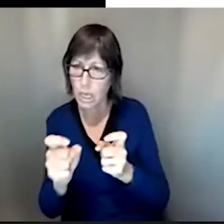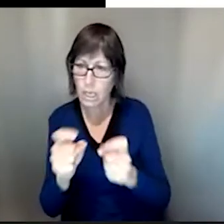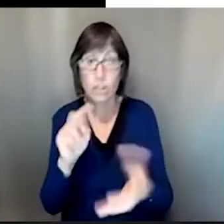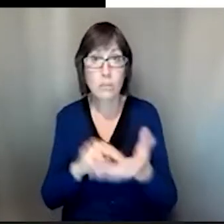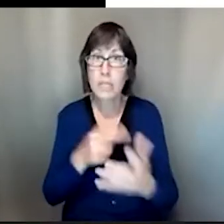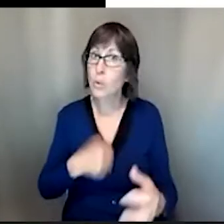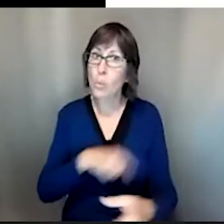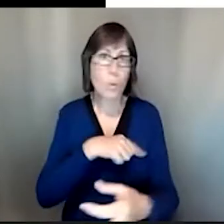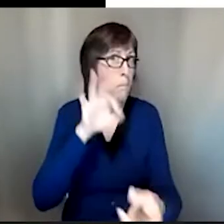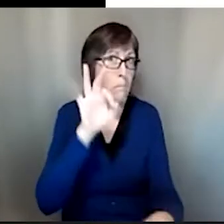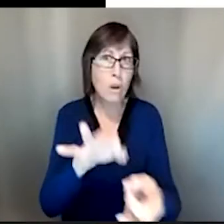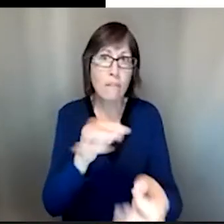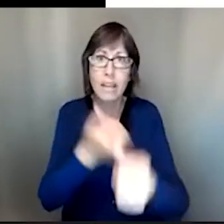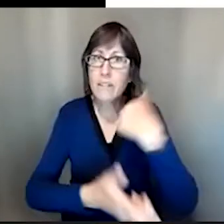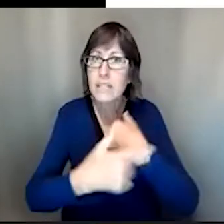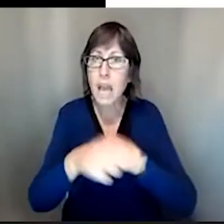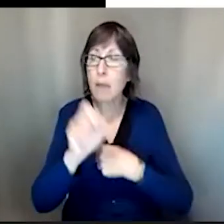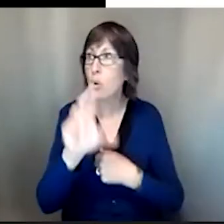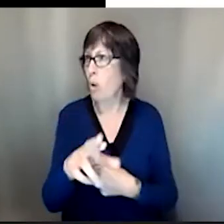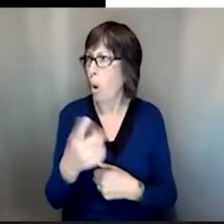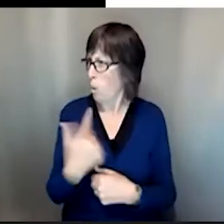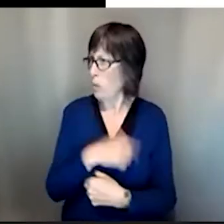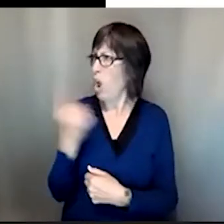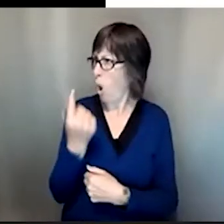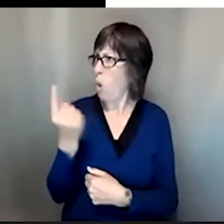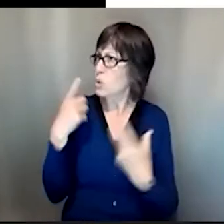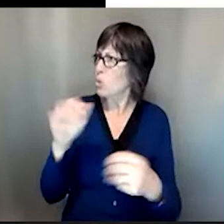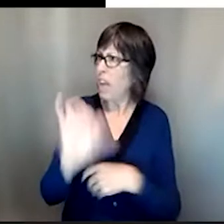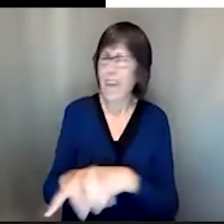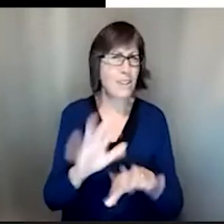or doing something because it’s always been done that way, or about maintaining the status